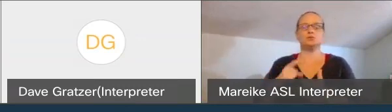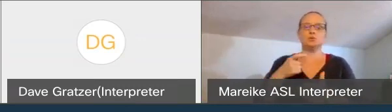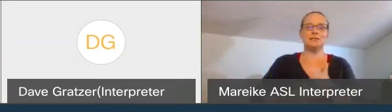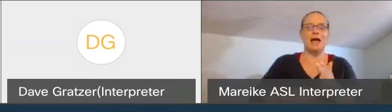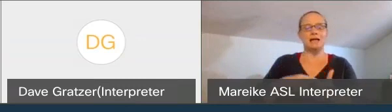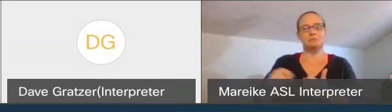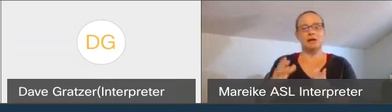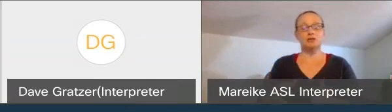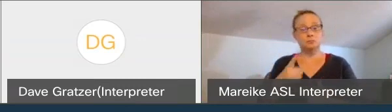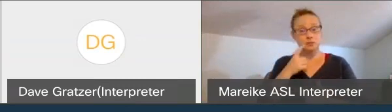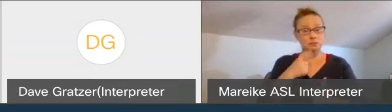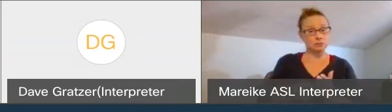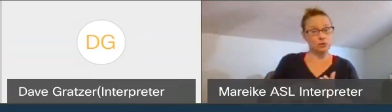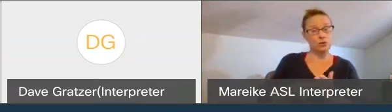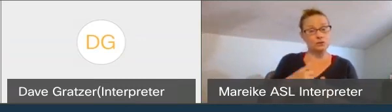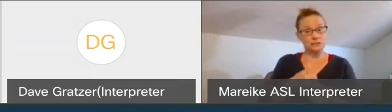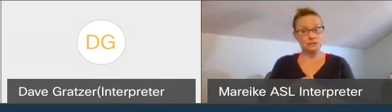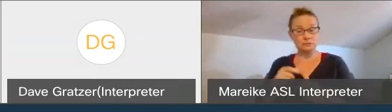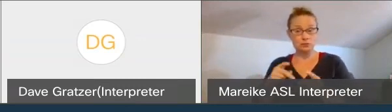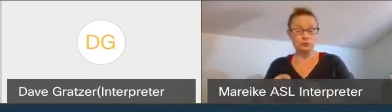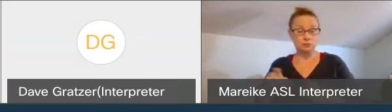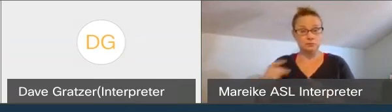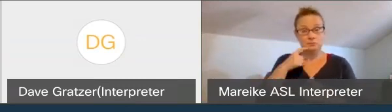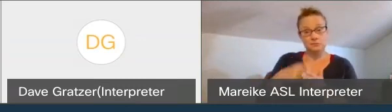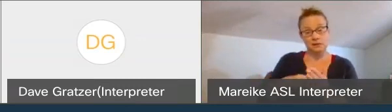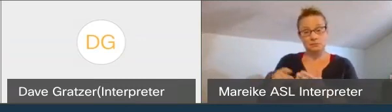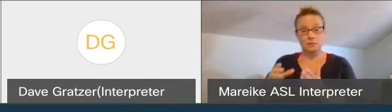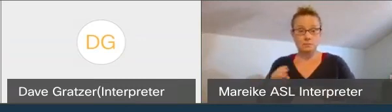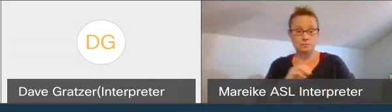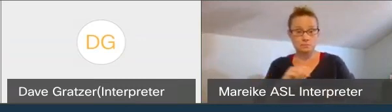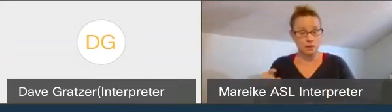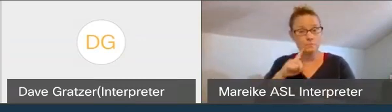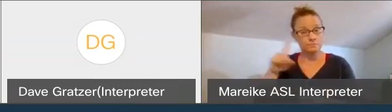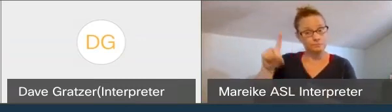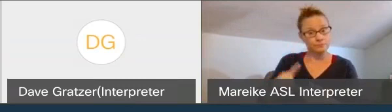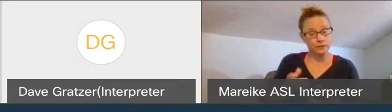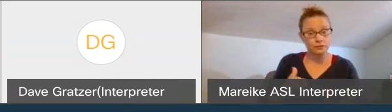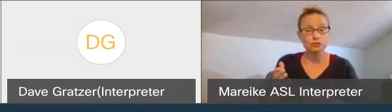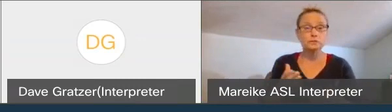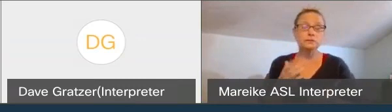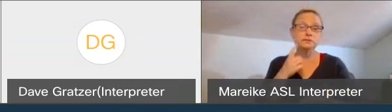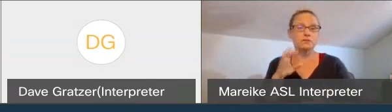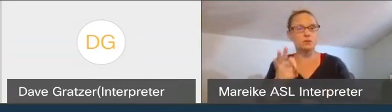each organization and, ultimately, the taxpayer, uh, MAAP, by reducing services of those 93,